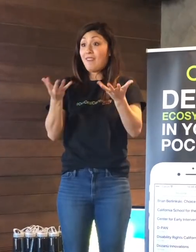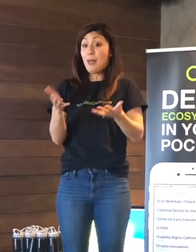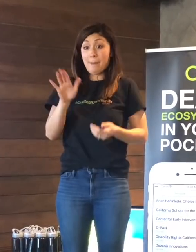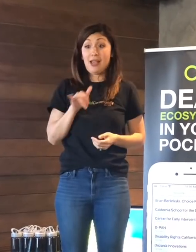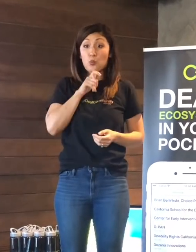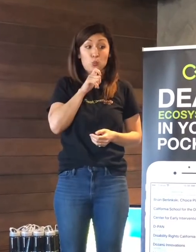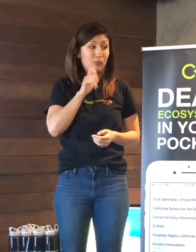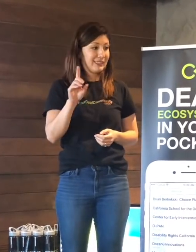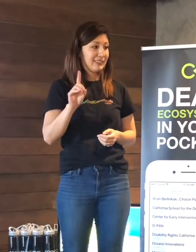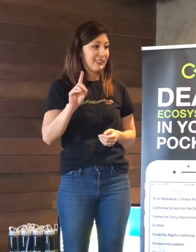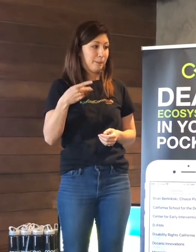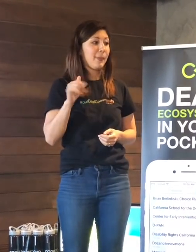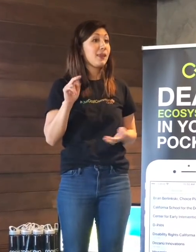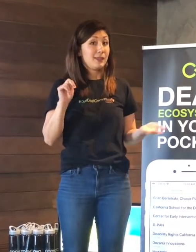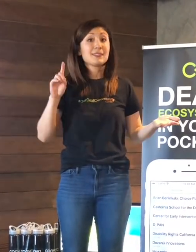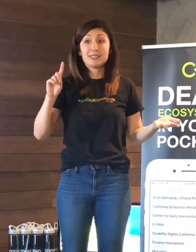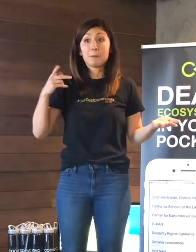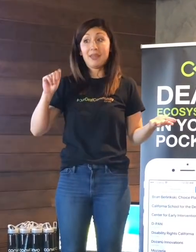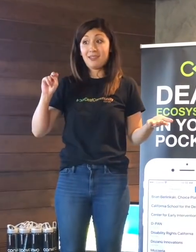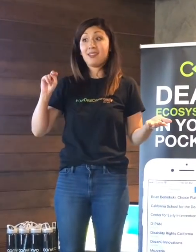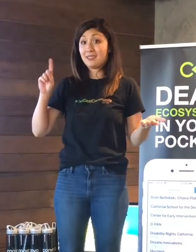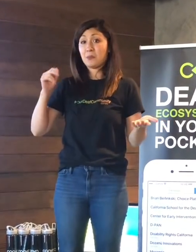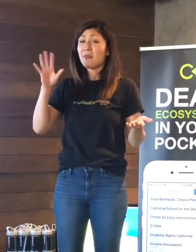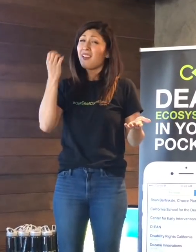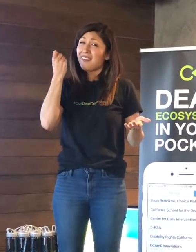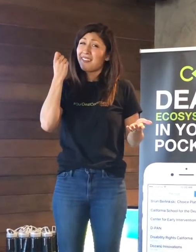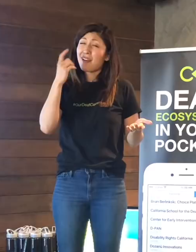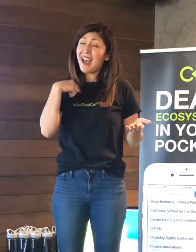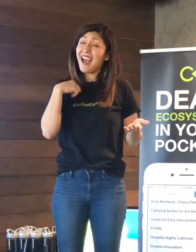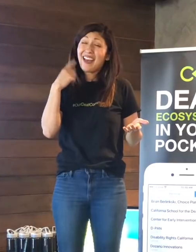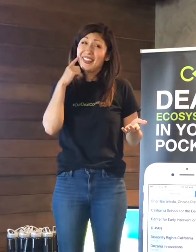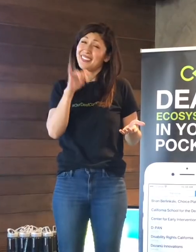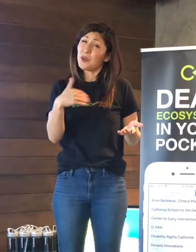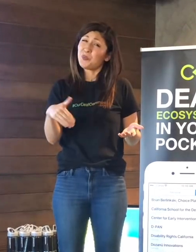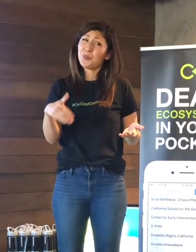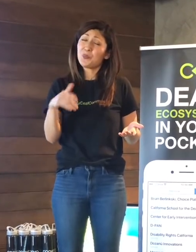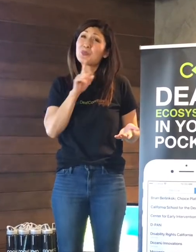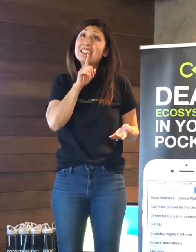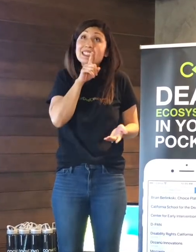Captioning is provided by D-PAN. Personally, I think this is huge.